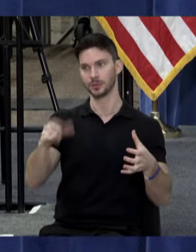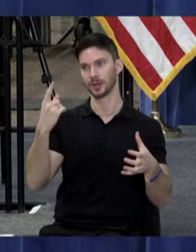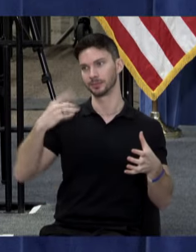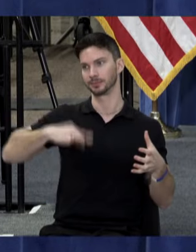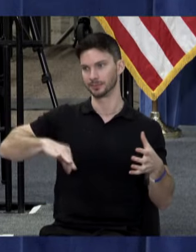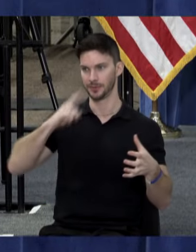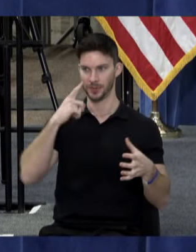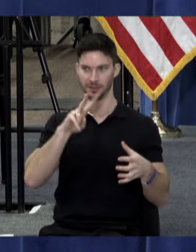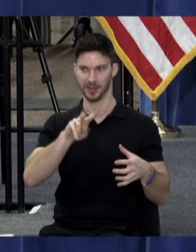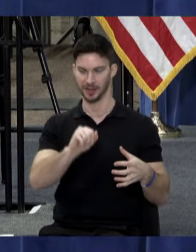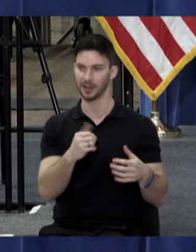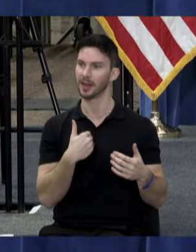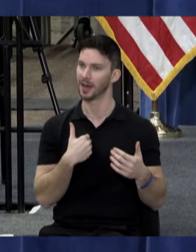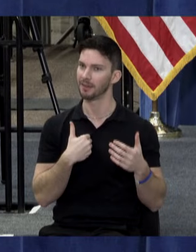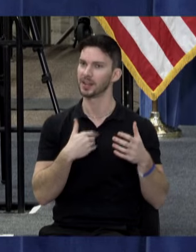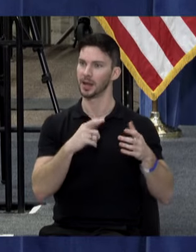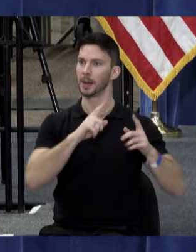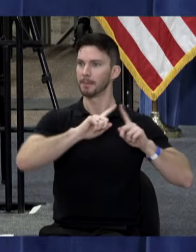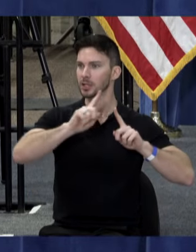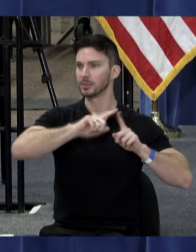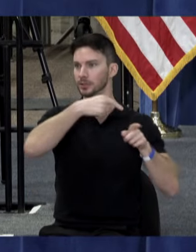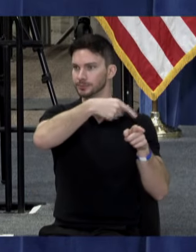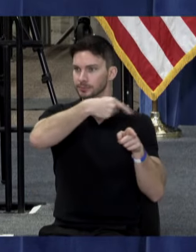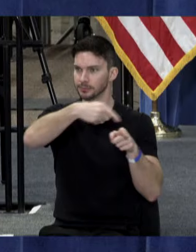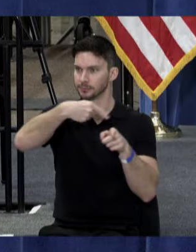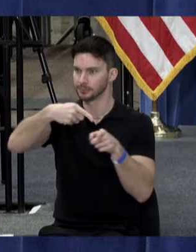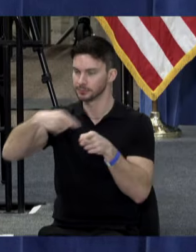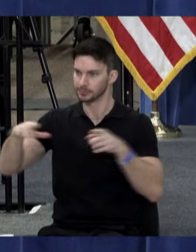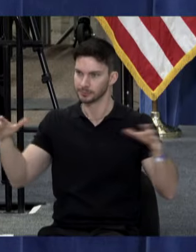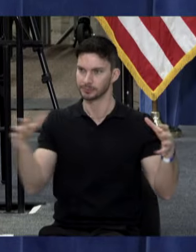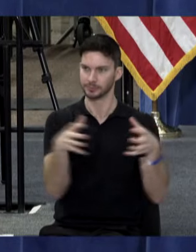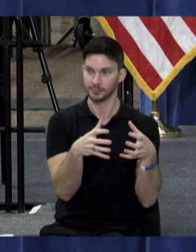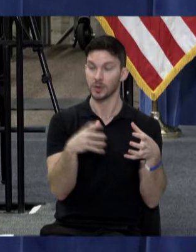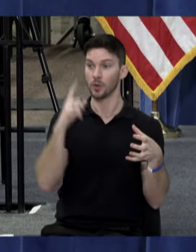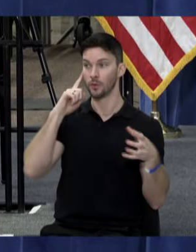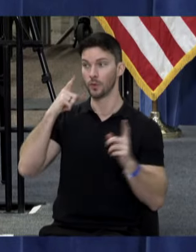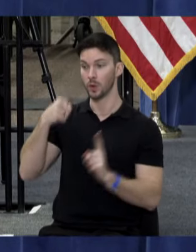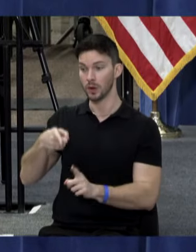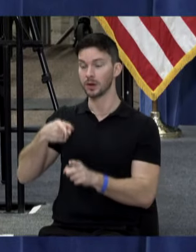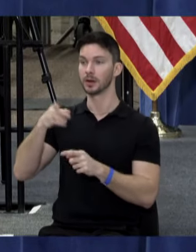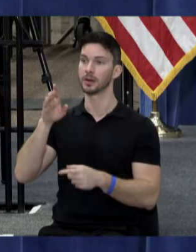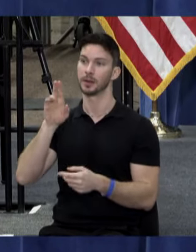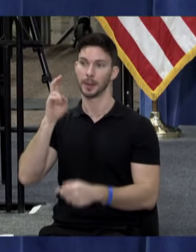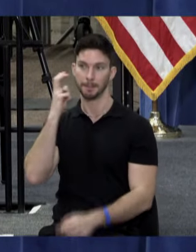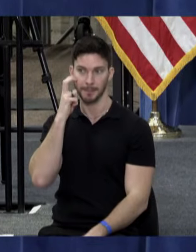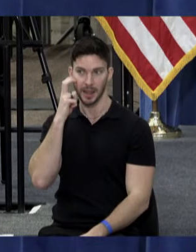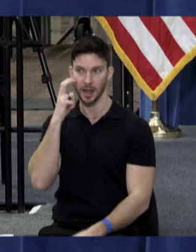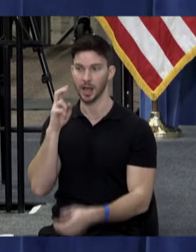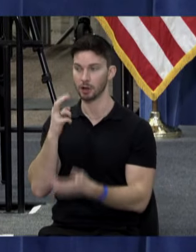They have multidisciplinary teams in blind rehab, which started after the Civil War,